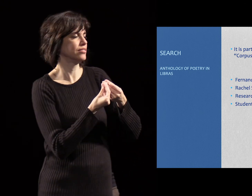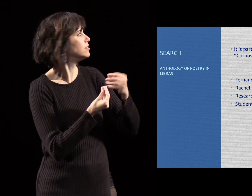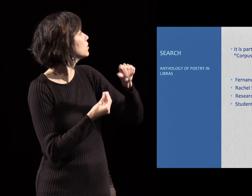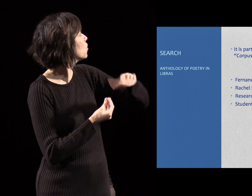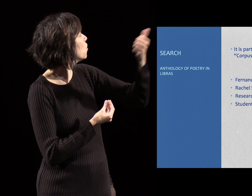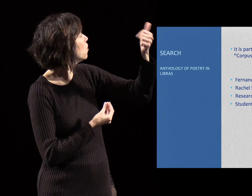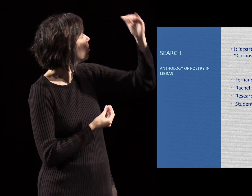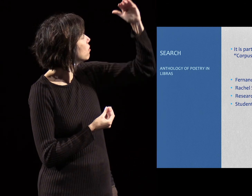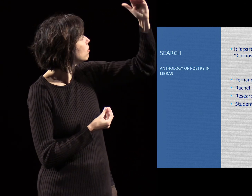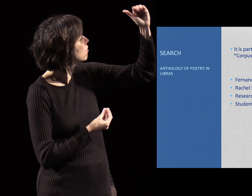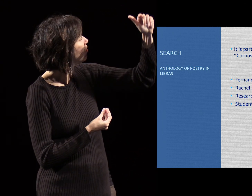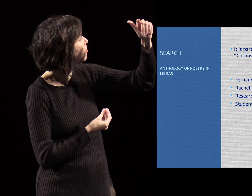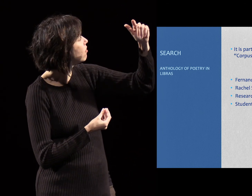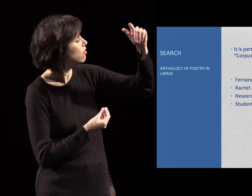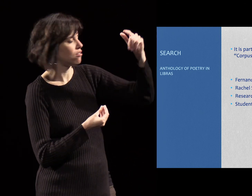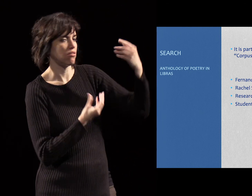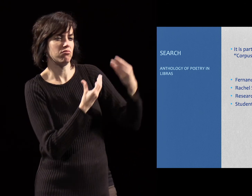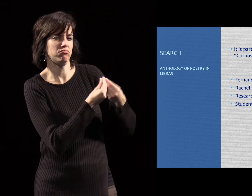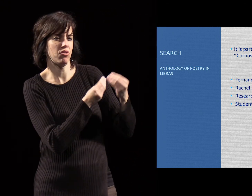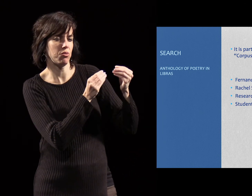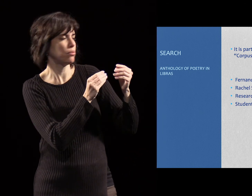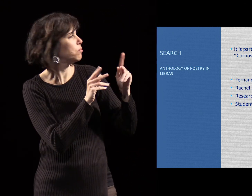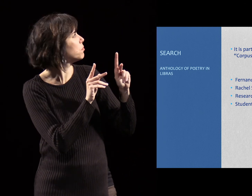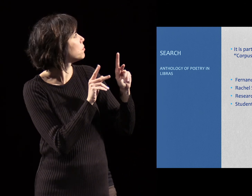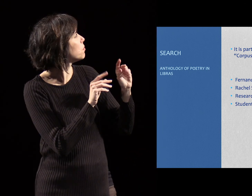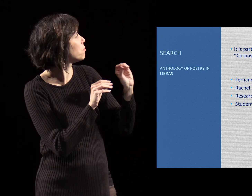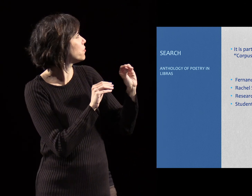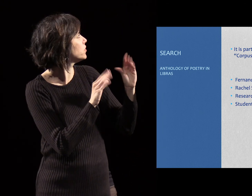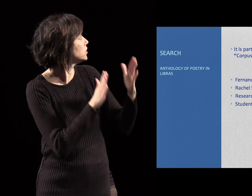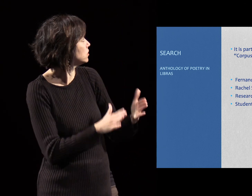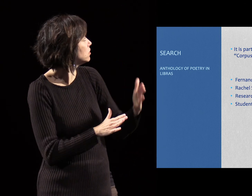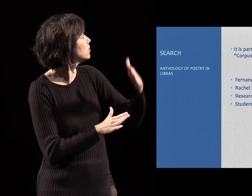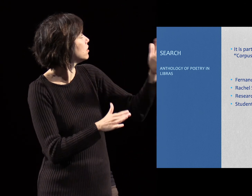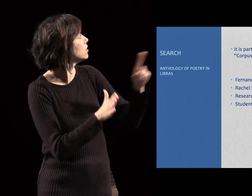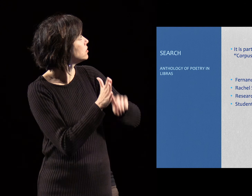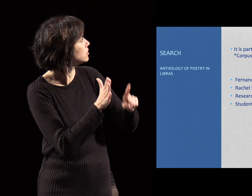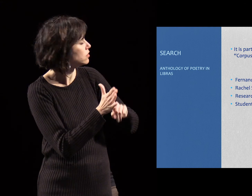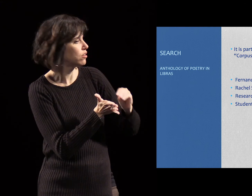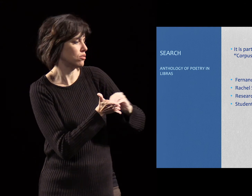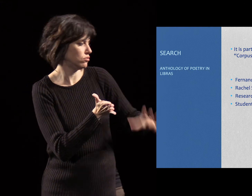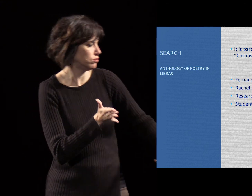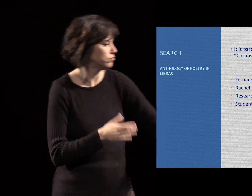And here's a list of people that help me. Rachel, various researchers, students.